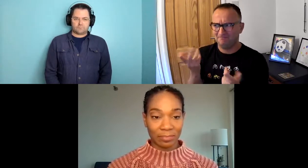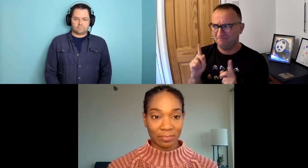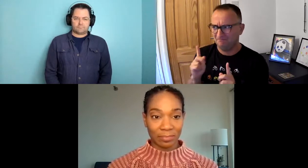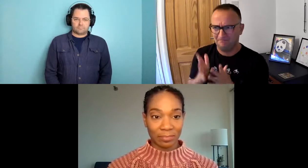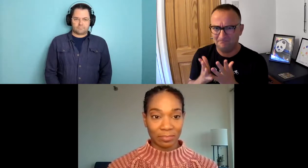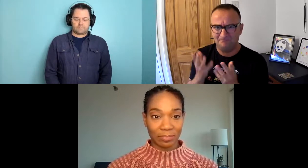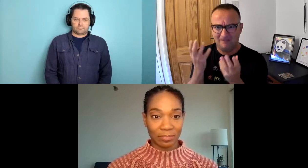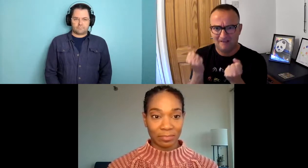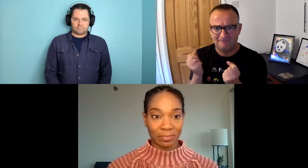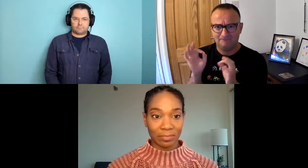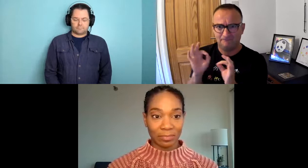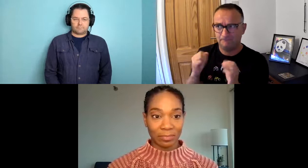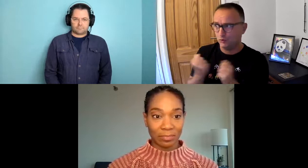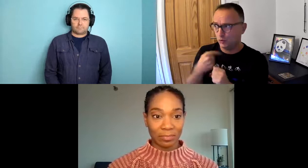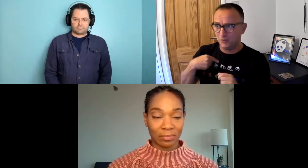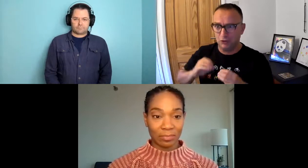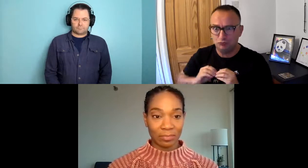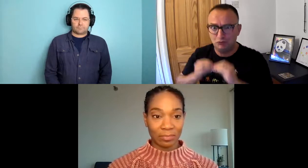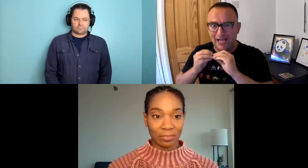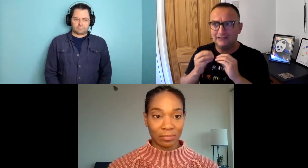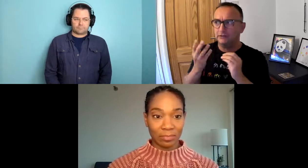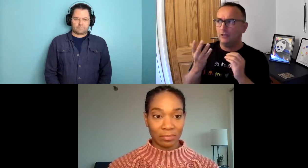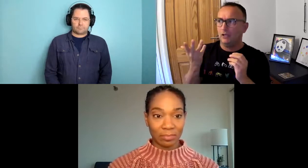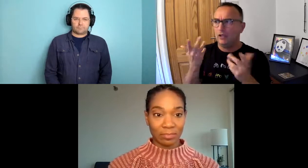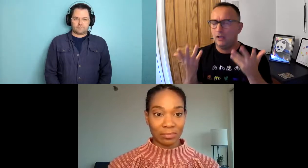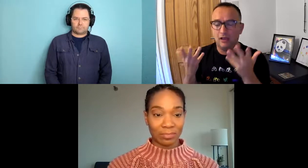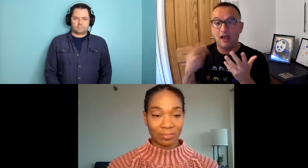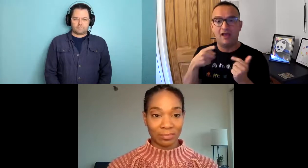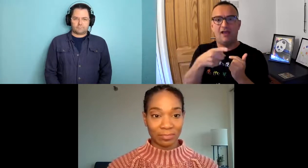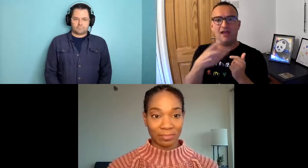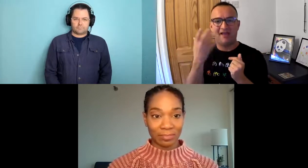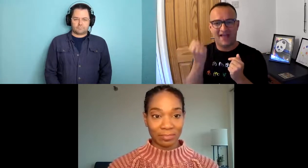one. We thought we would have a chat with Chloe Davis,